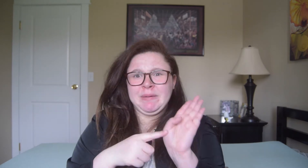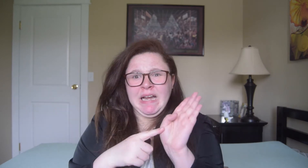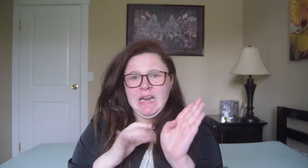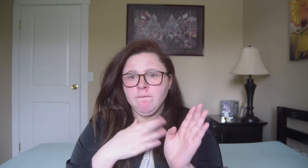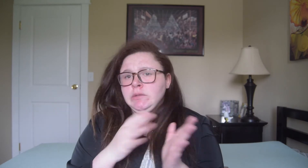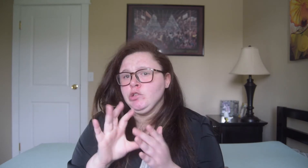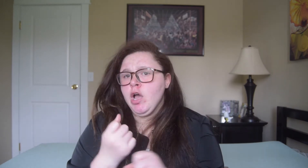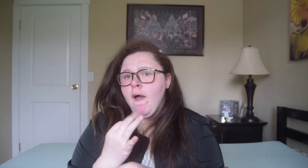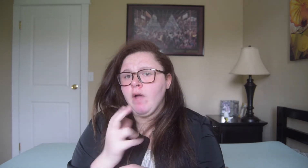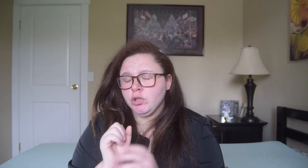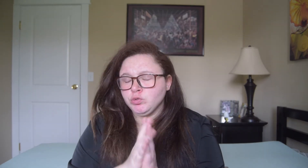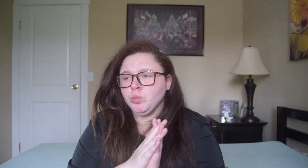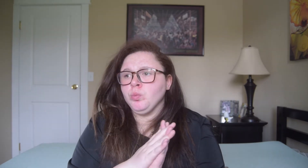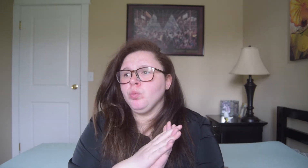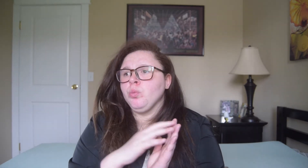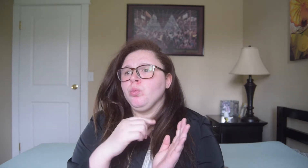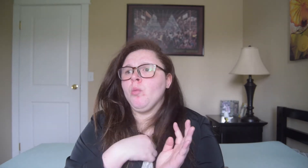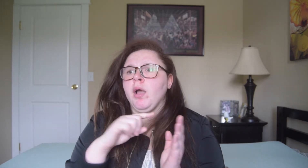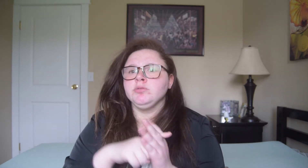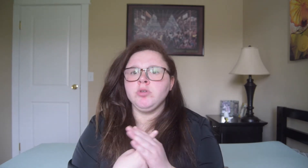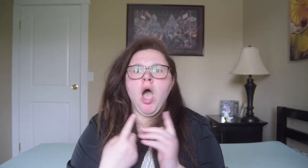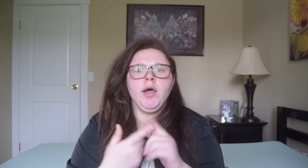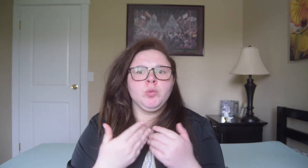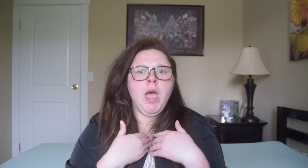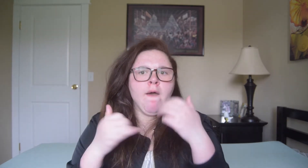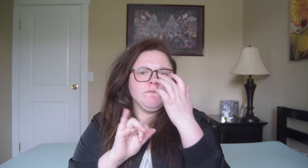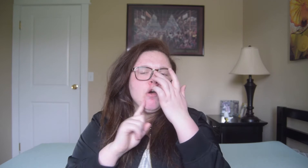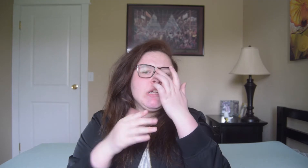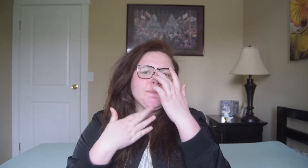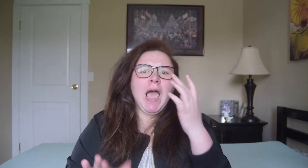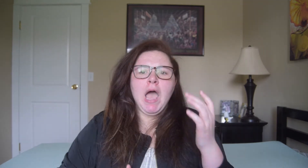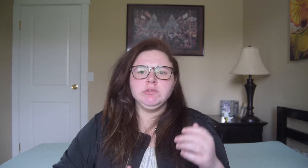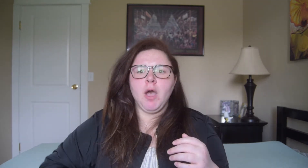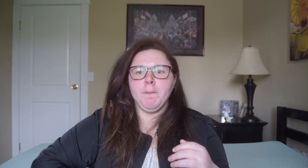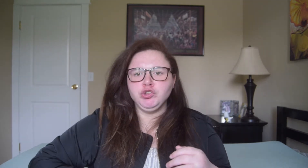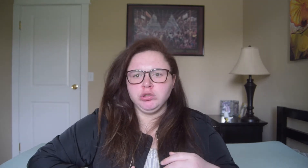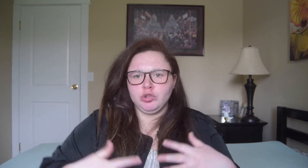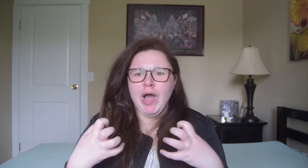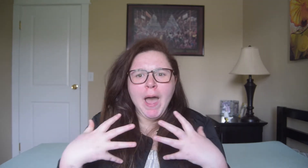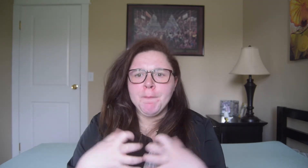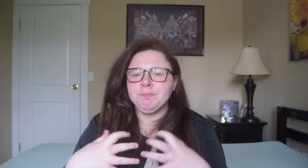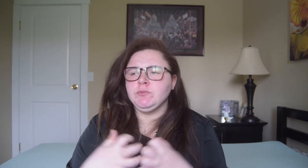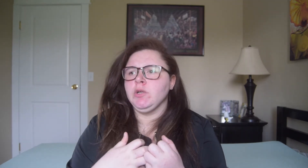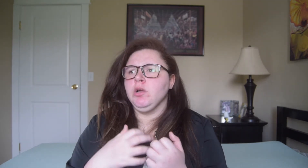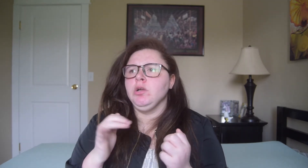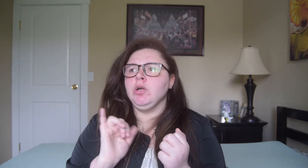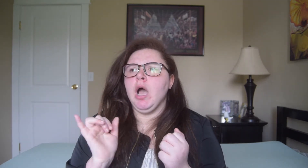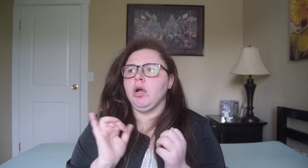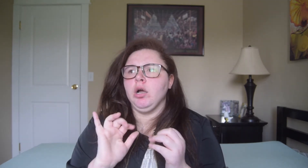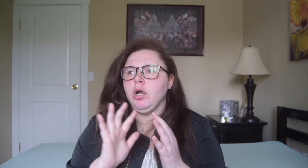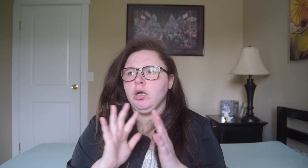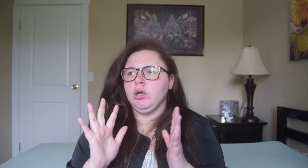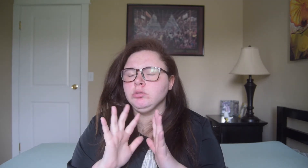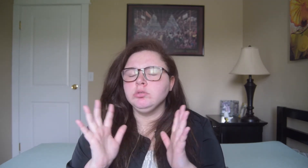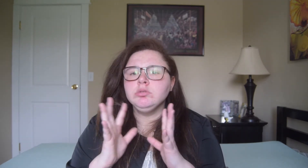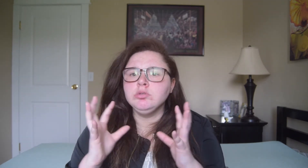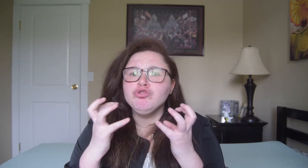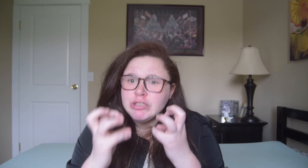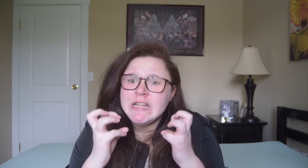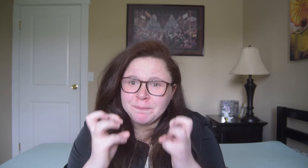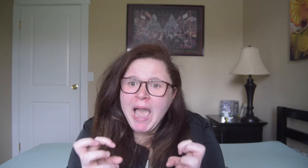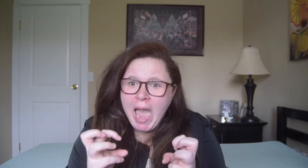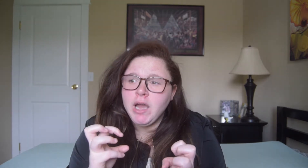Beginning of senior year, I started to have really bad stomach cramps. Like really bad